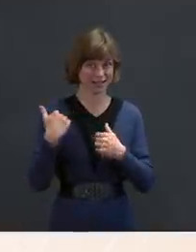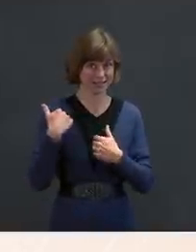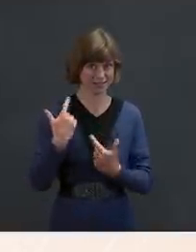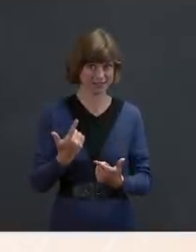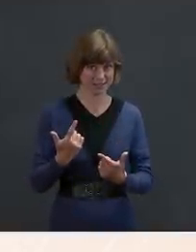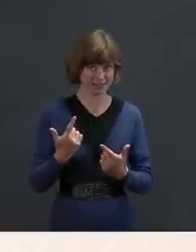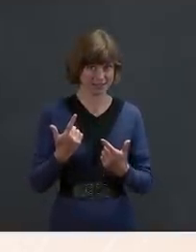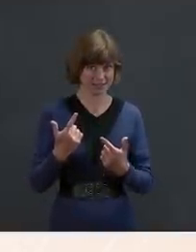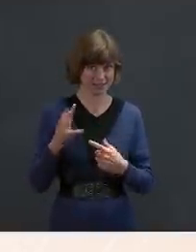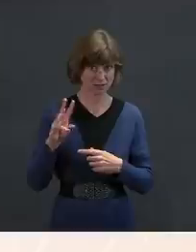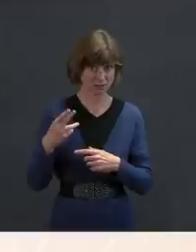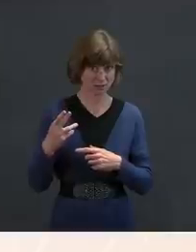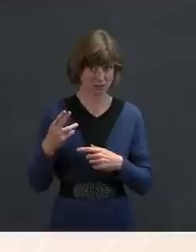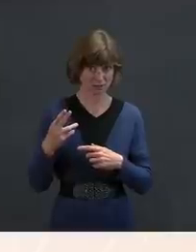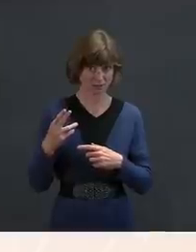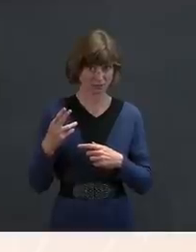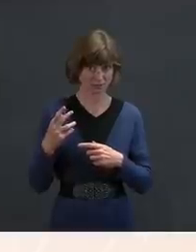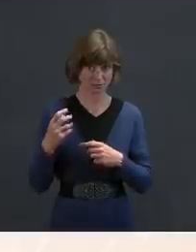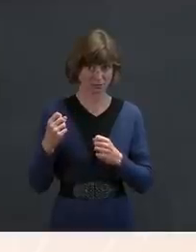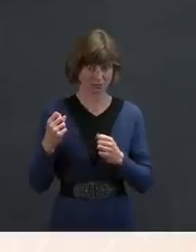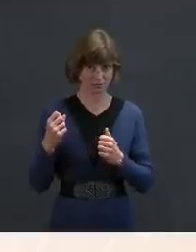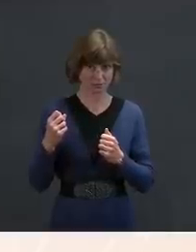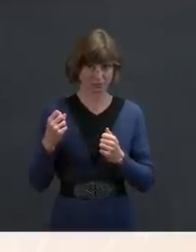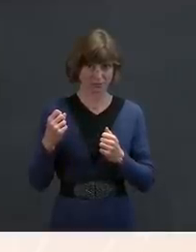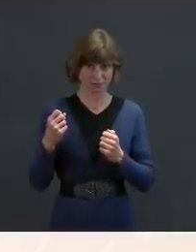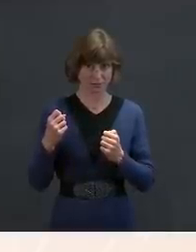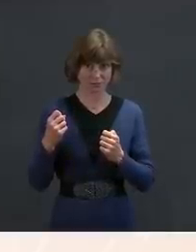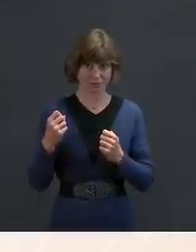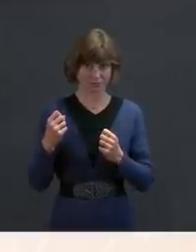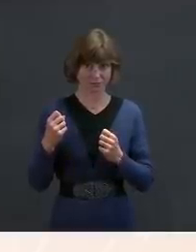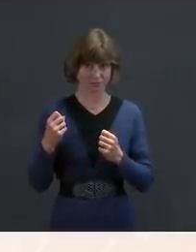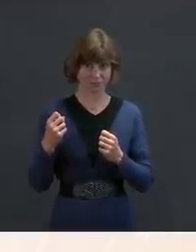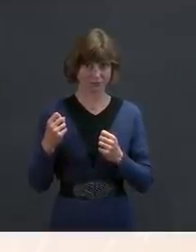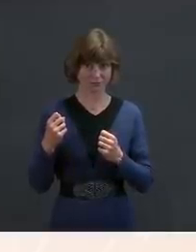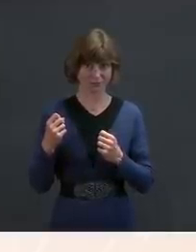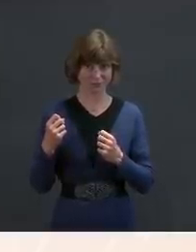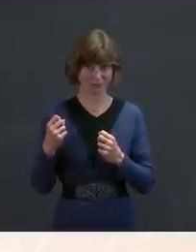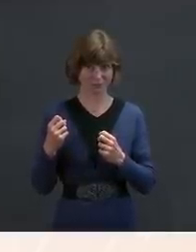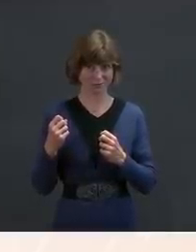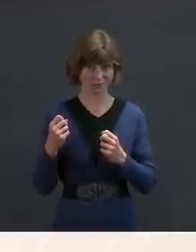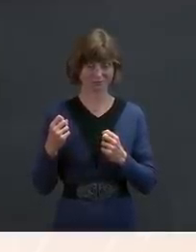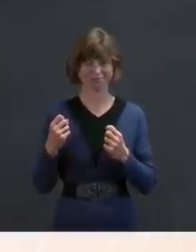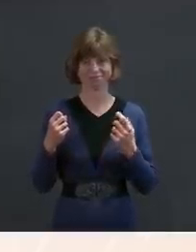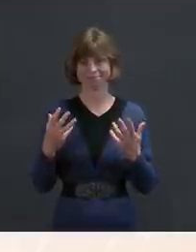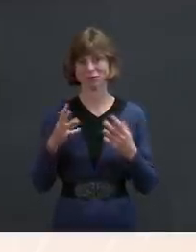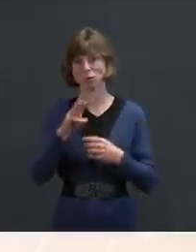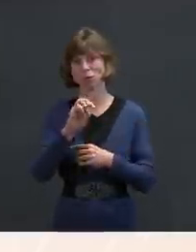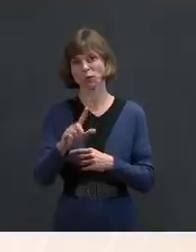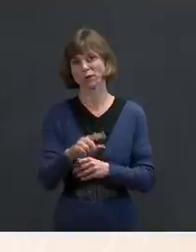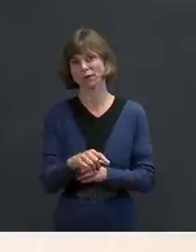to get Iran to the table, given the developments and the progression of its program? Ms. Psaki: Well, first let me say